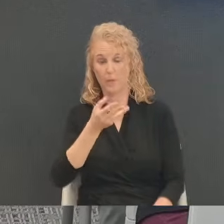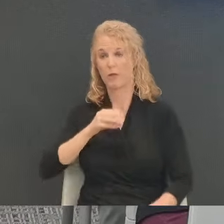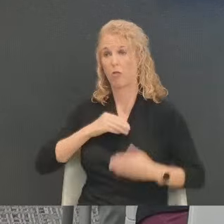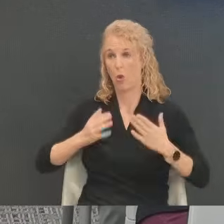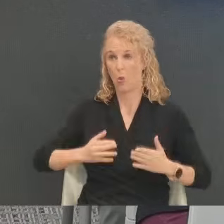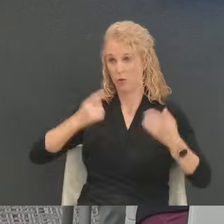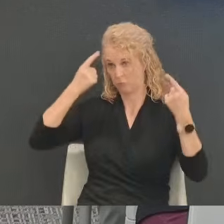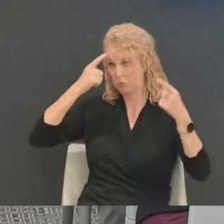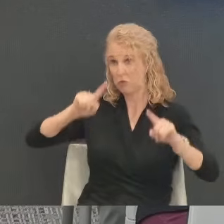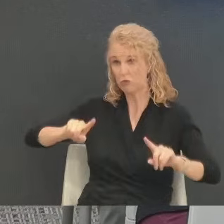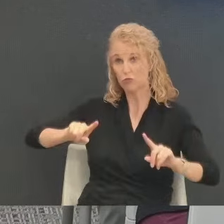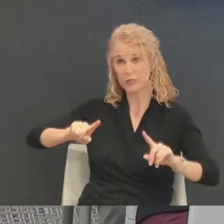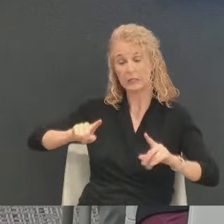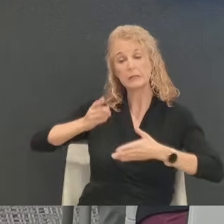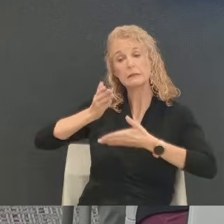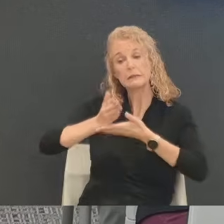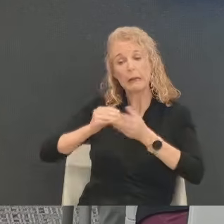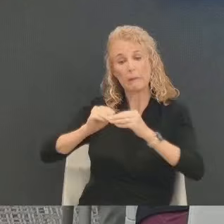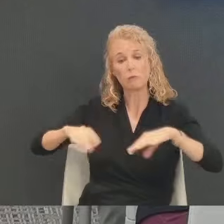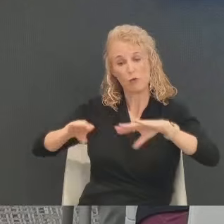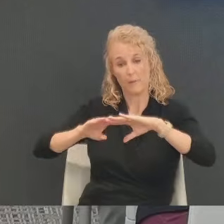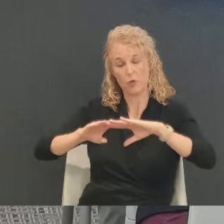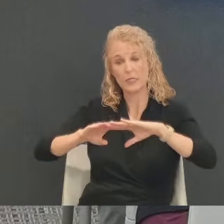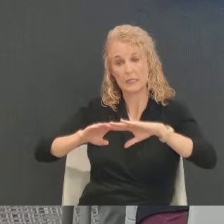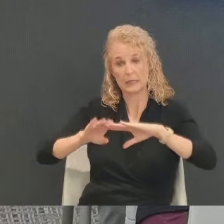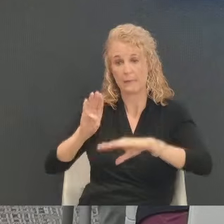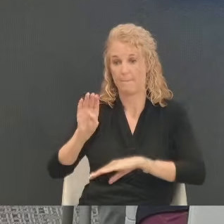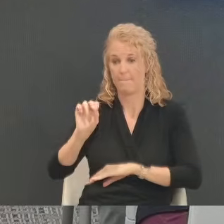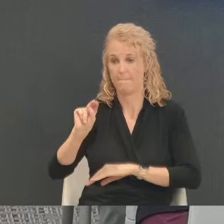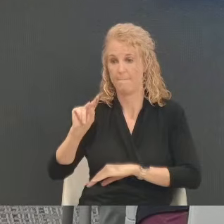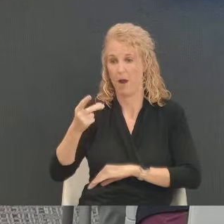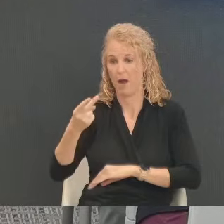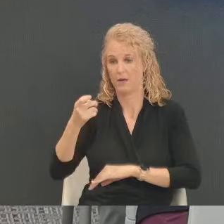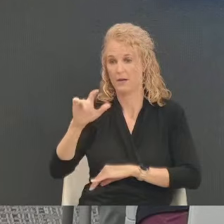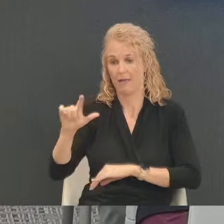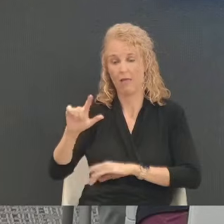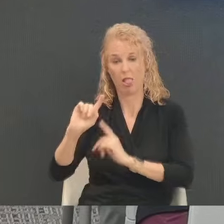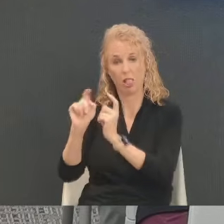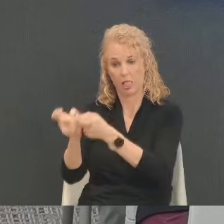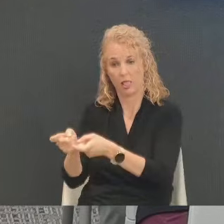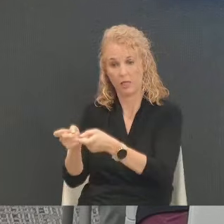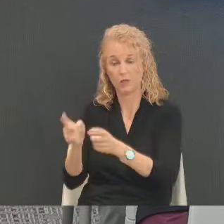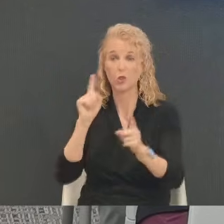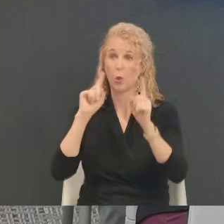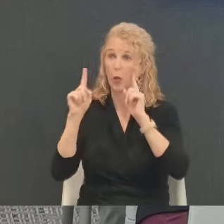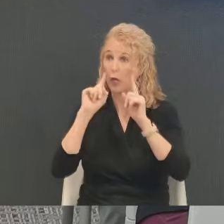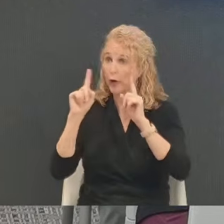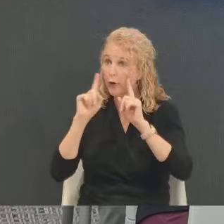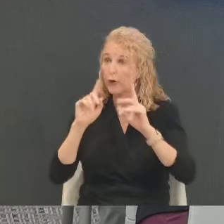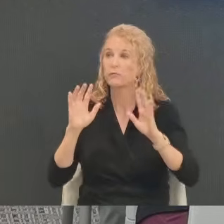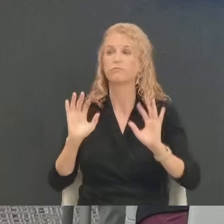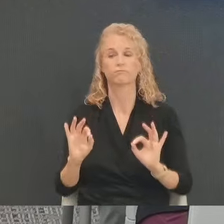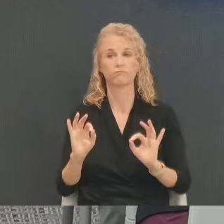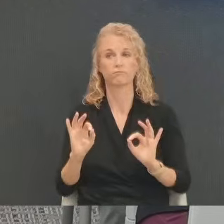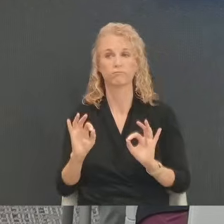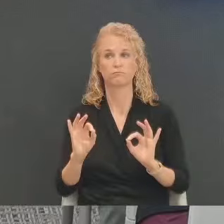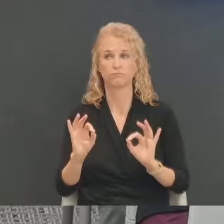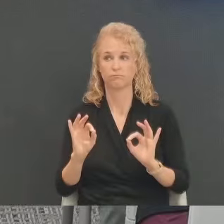to donate some partials to to Bond Hill. So once I heard that, I re I took this information back